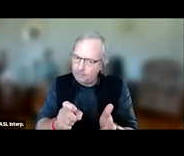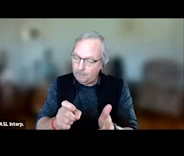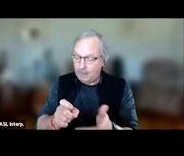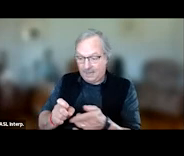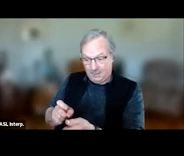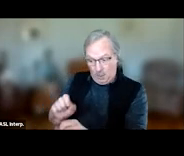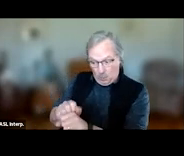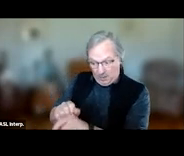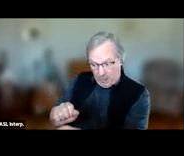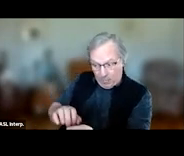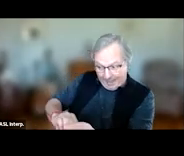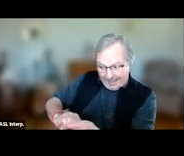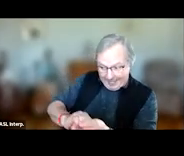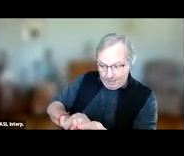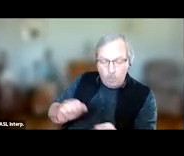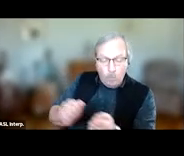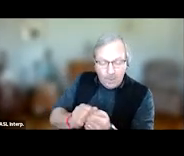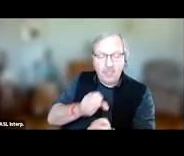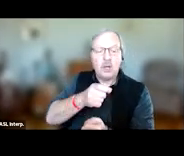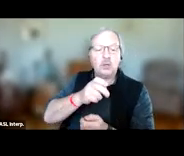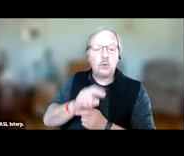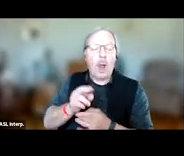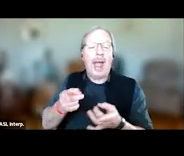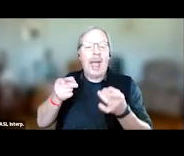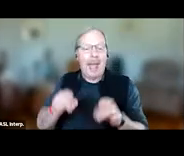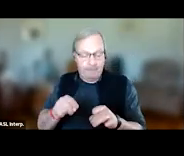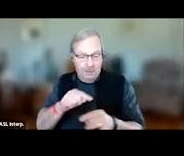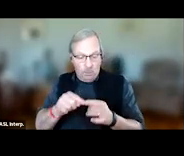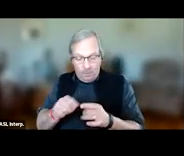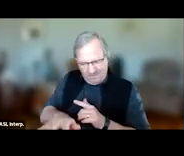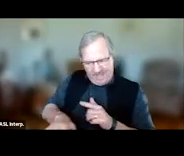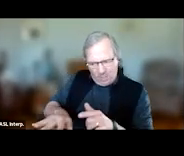collaboration with SOAR happens when we've got that local field office buy-in,